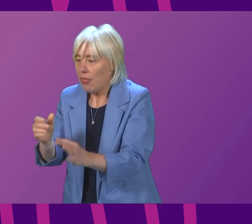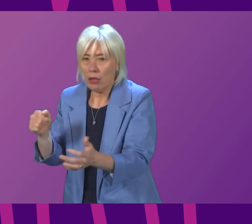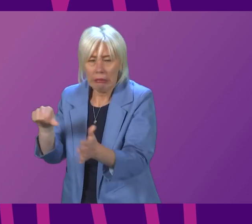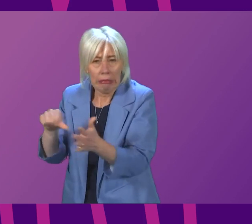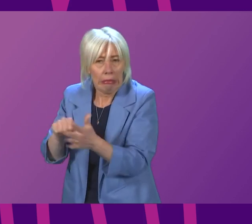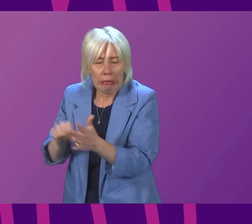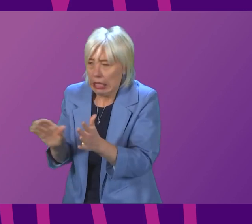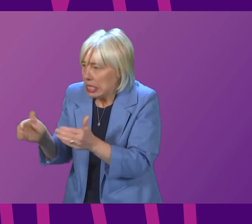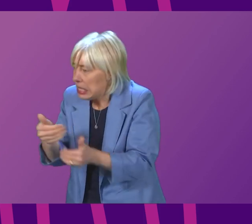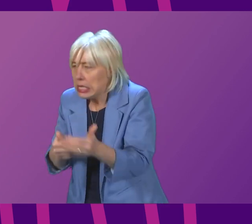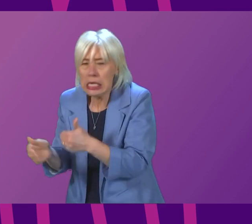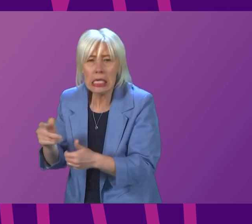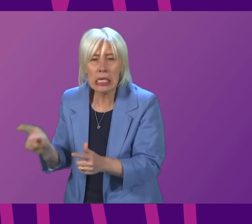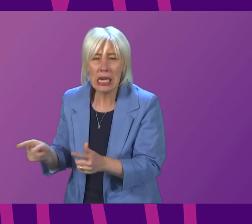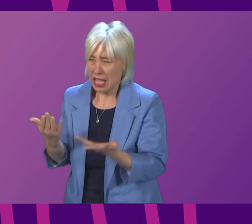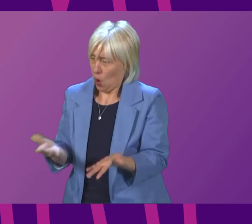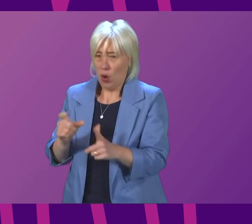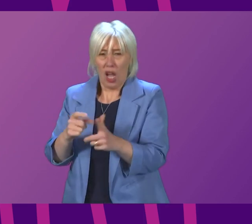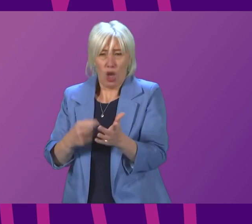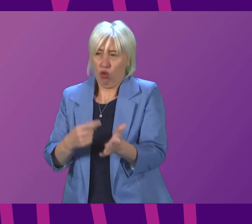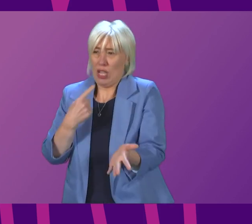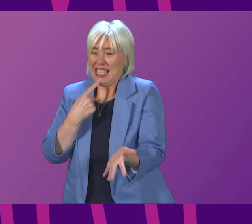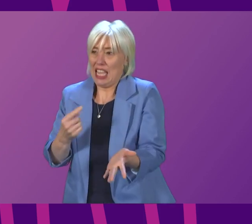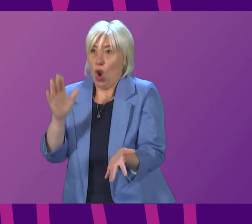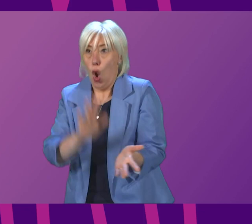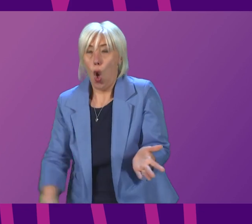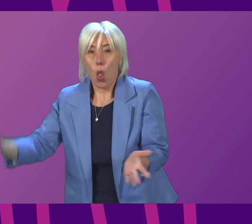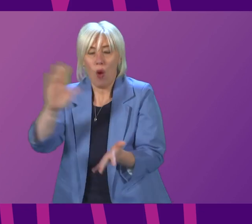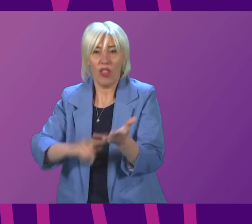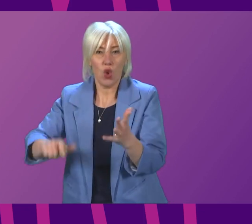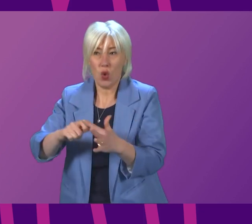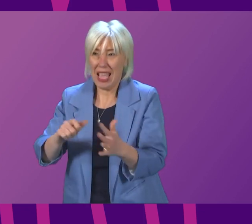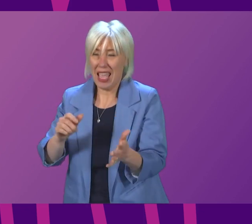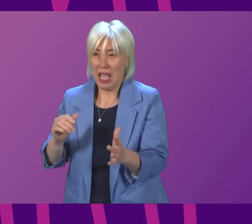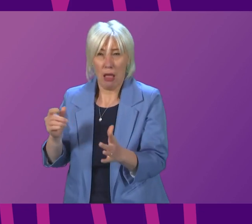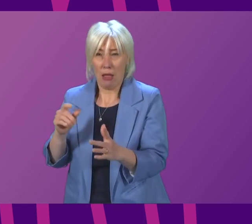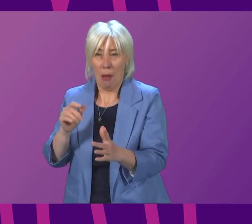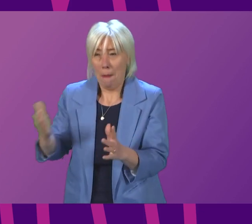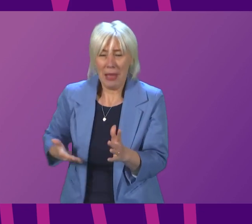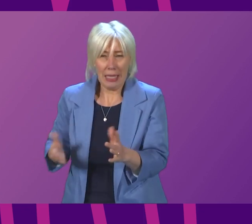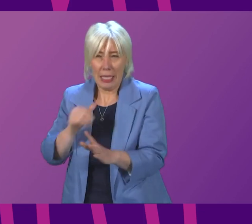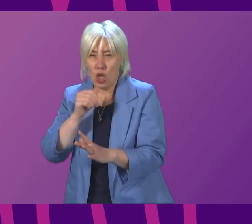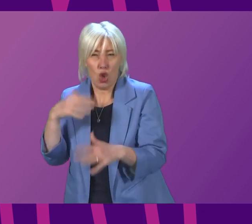He is standing here trying to suggest that businesses in every part of the UK have not suffered these Covid impacts.